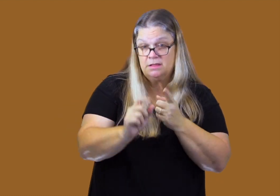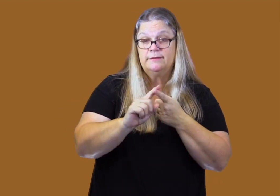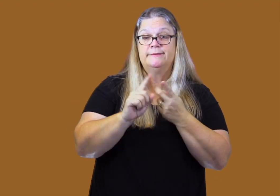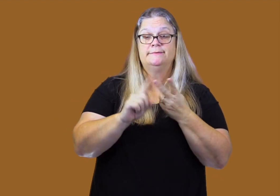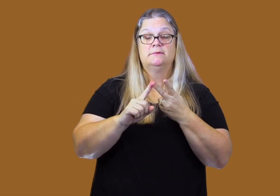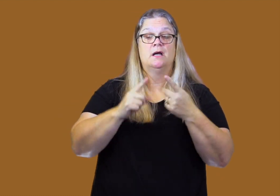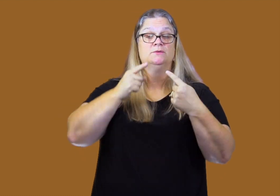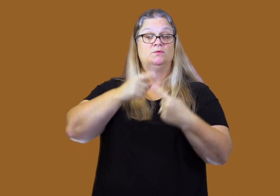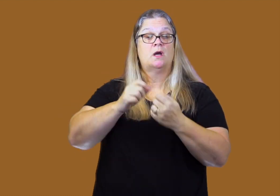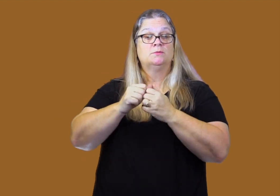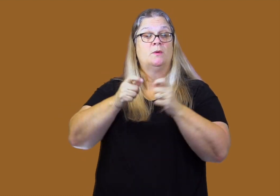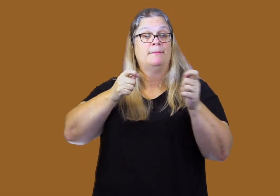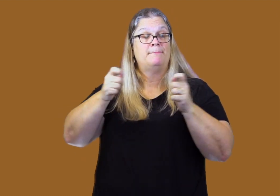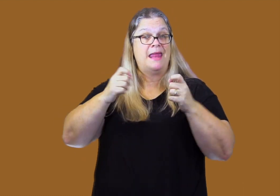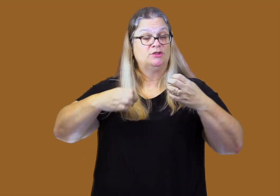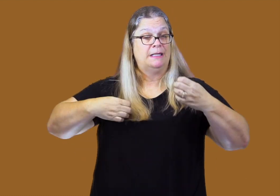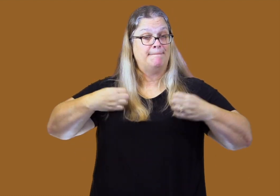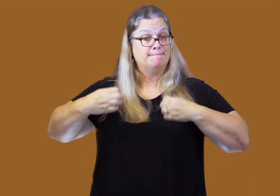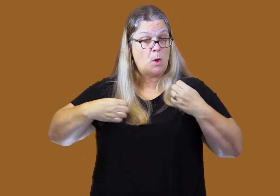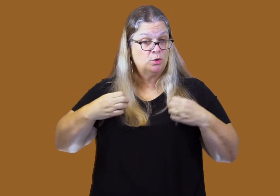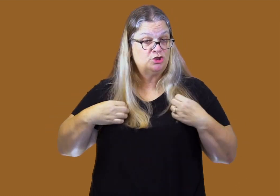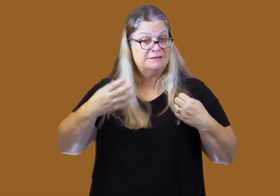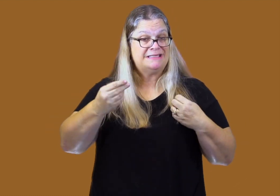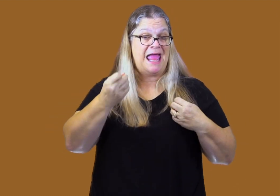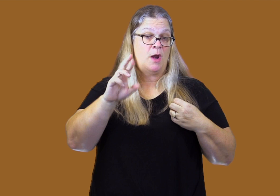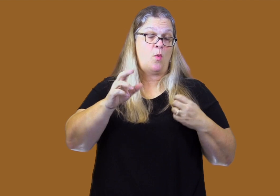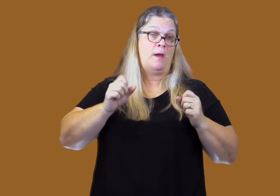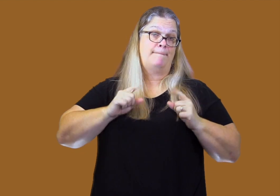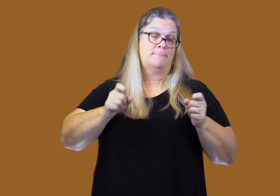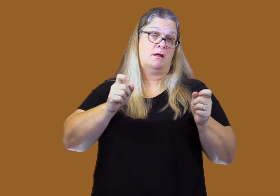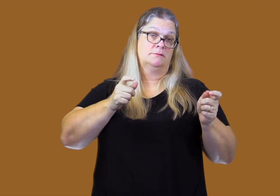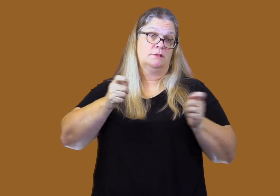they may struggle with managing their emotions, and/or impulse control.